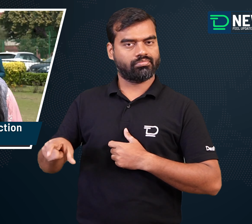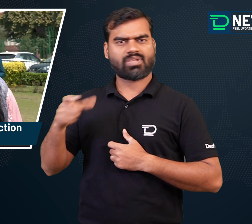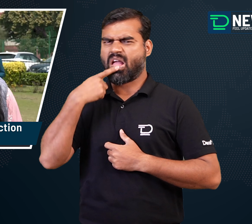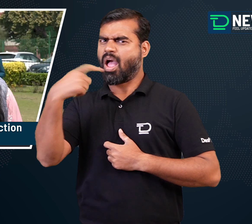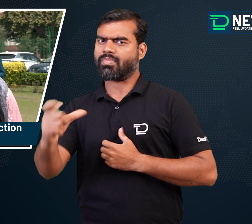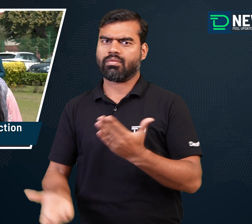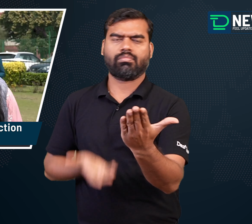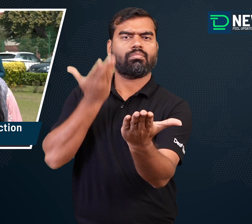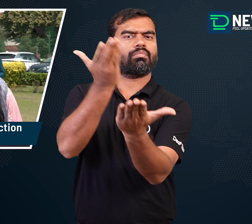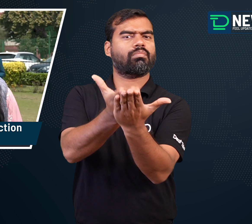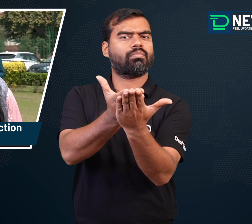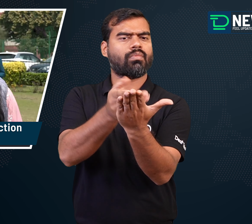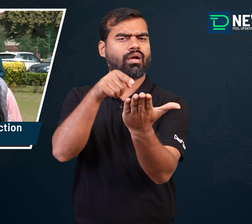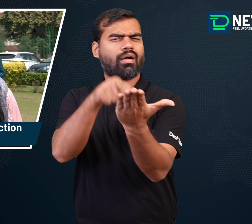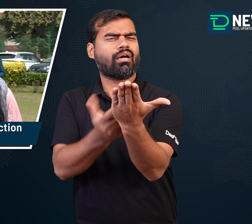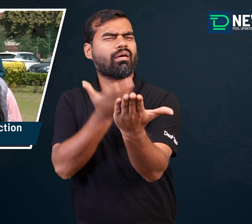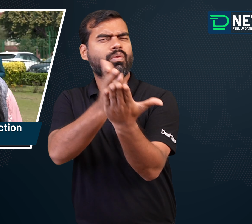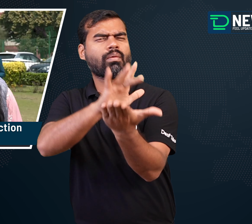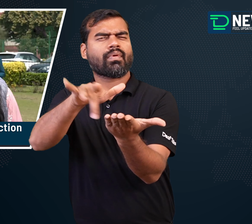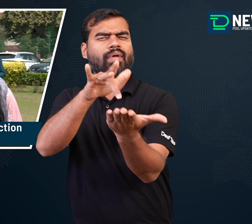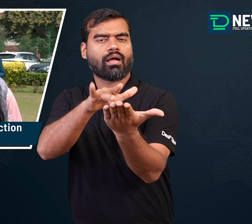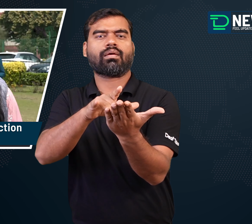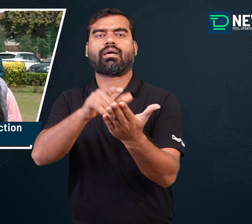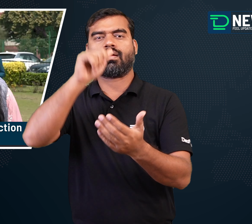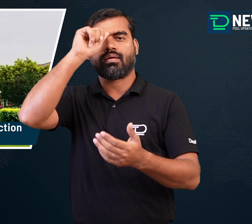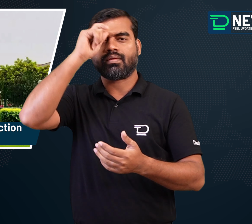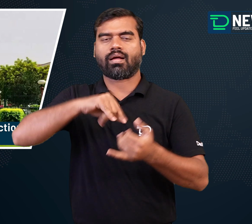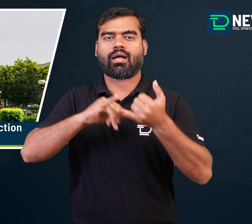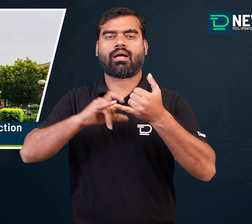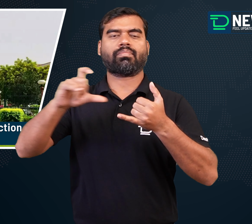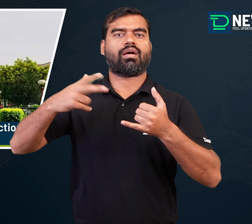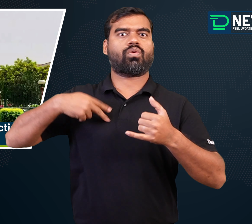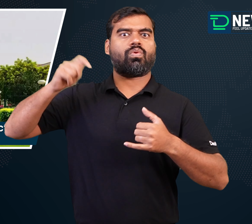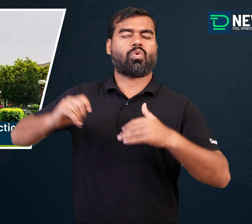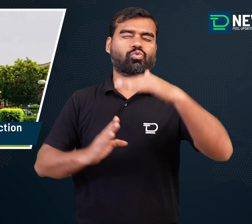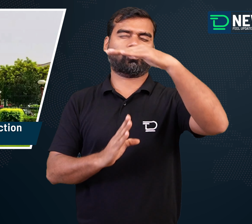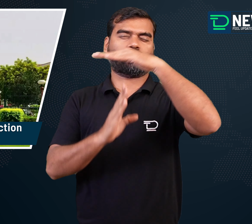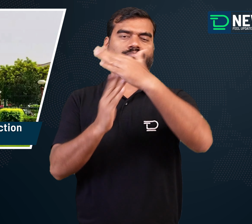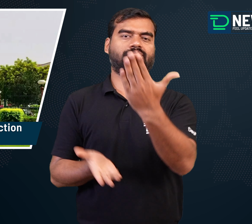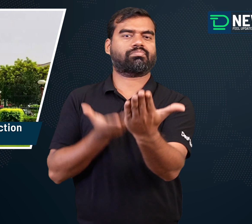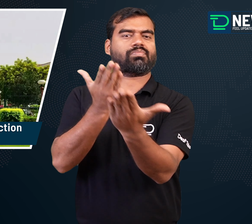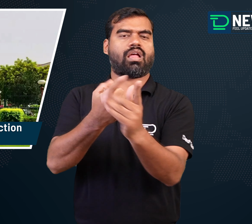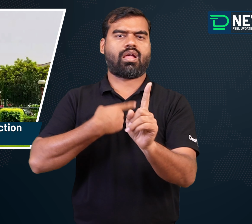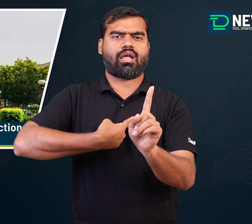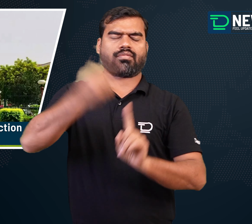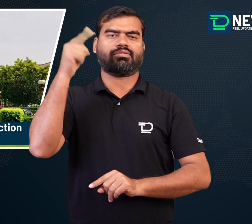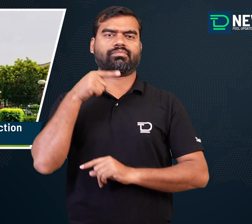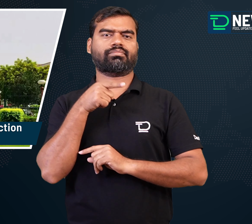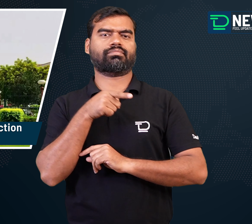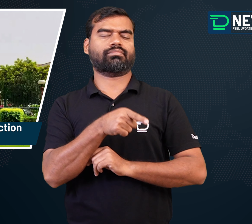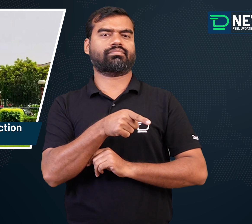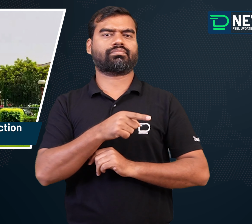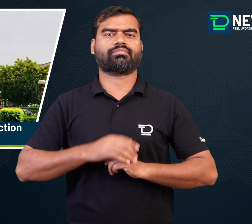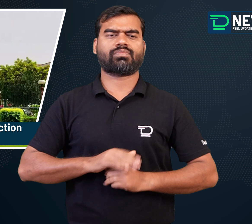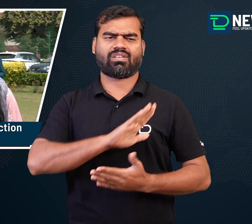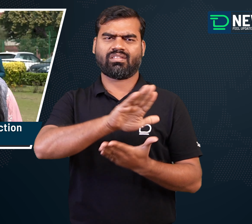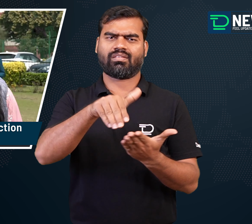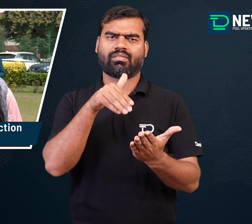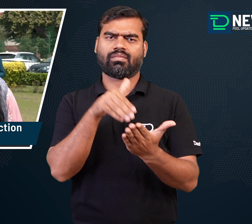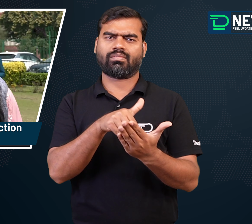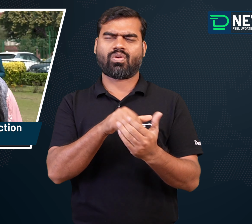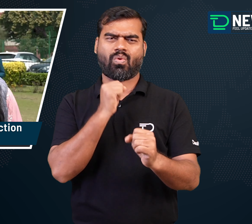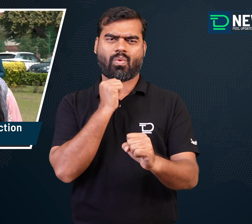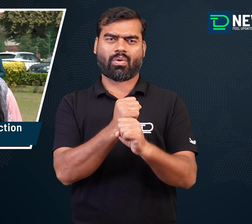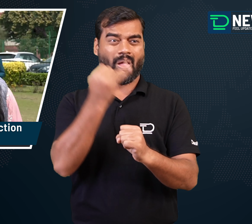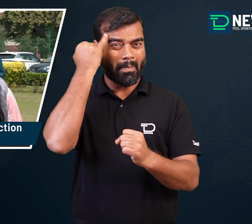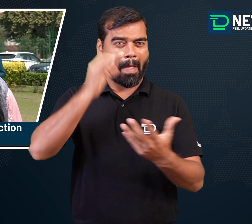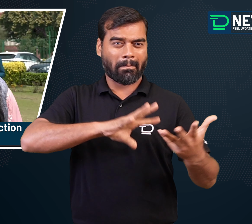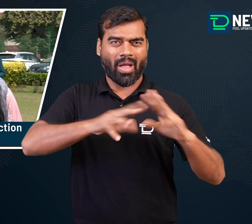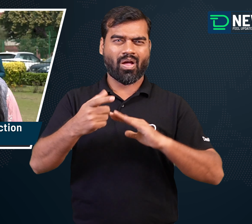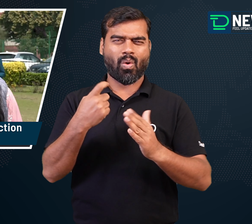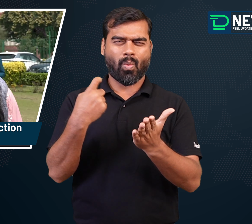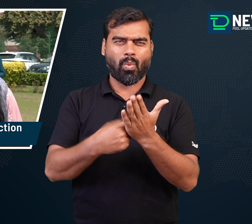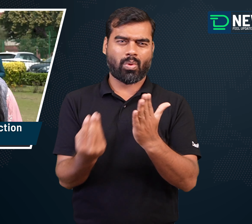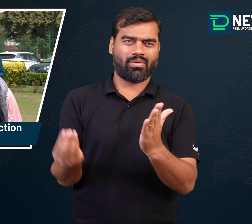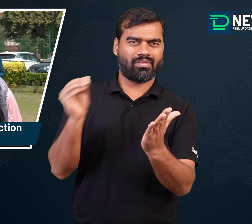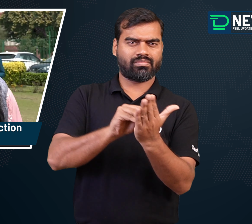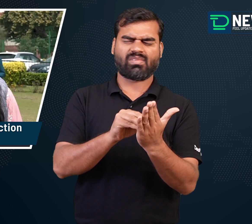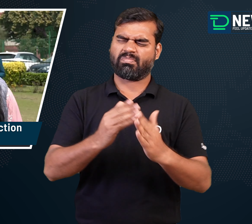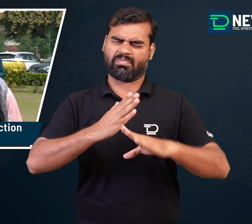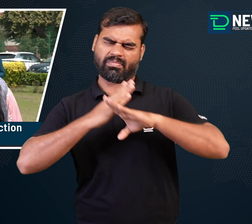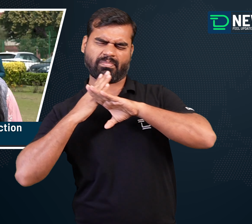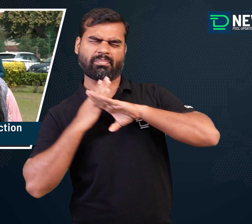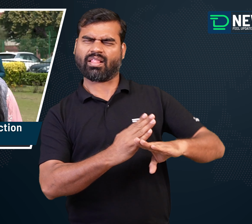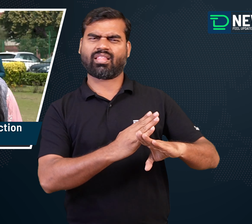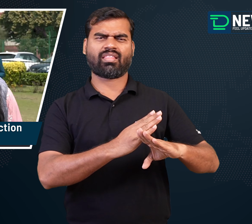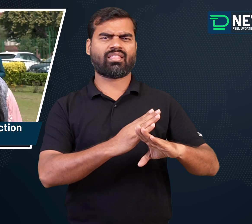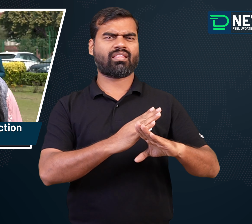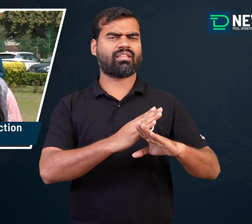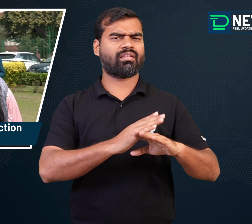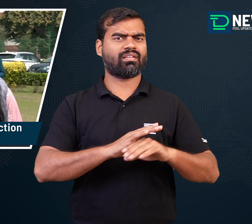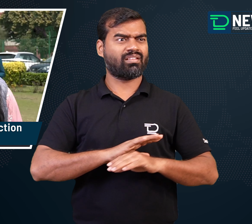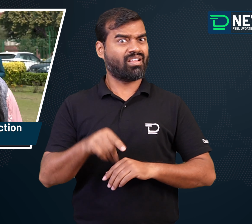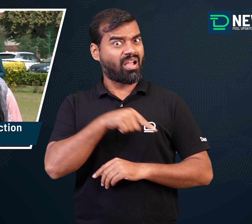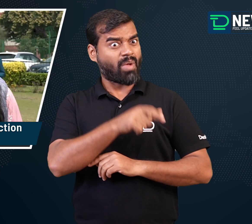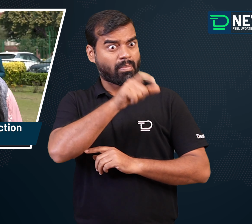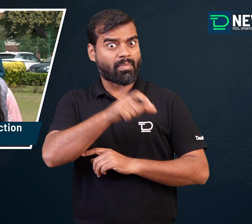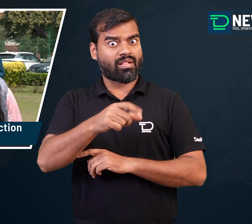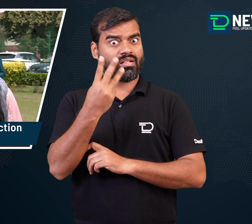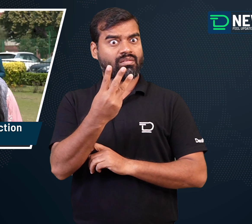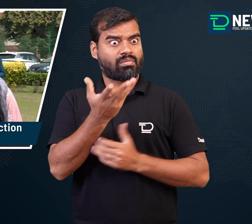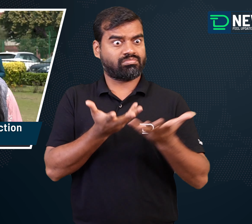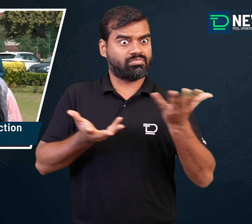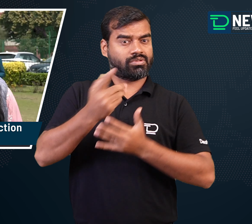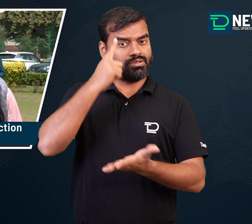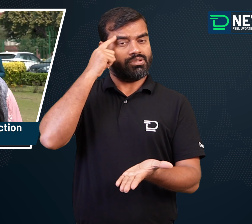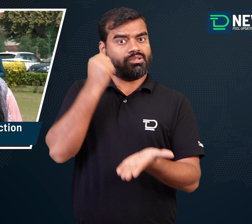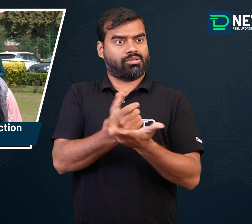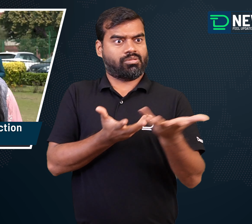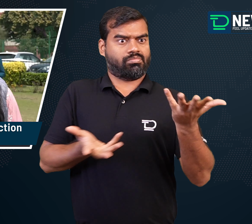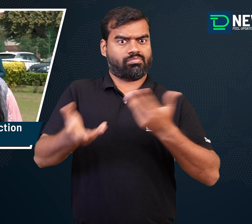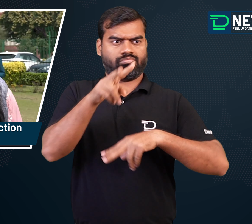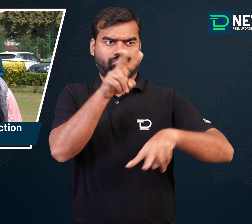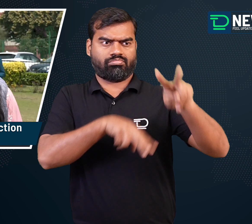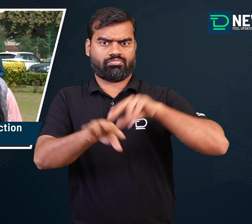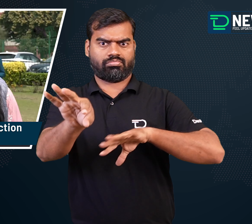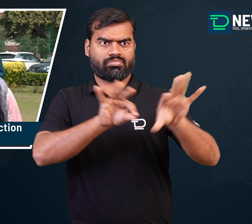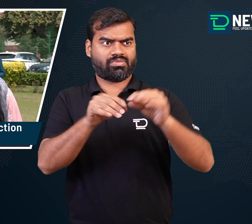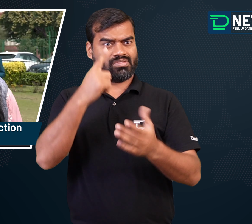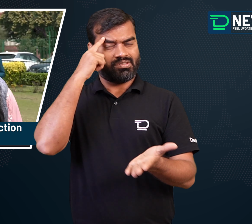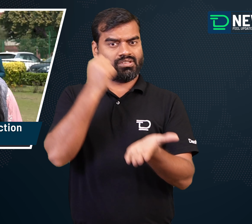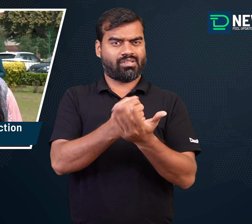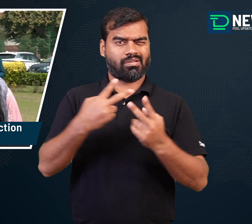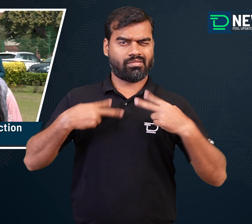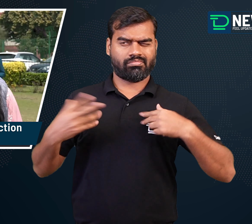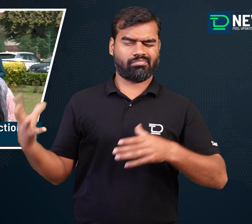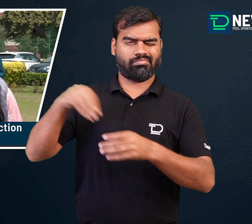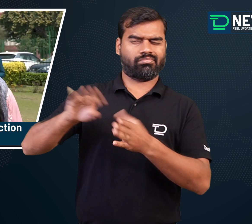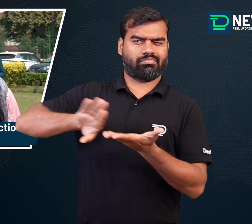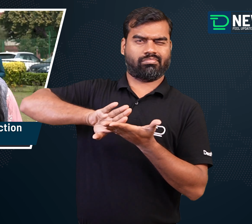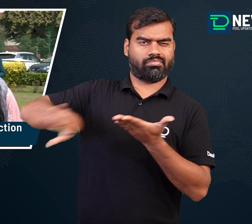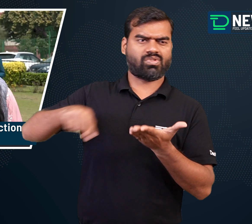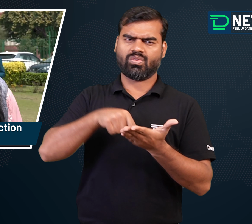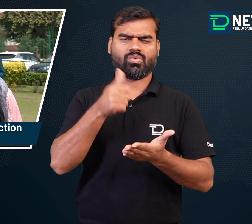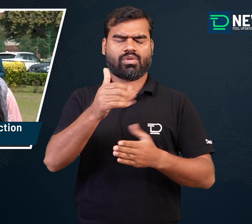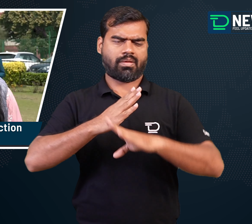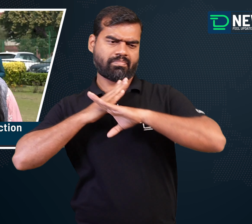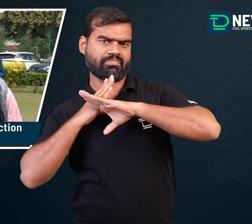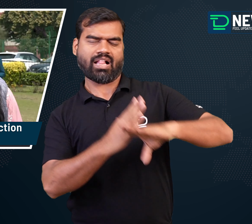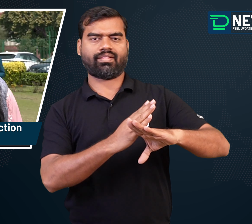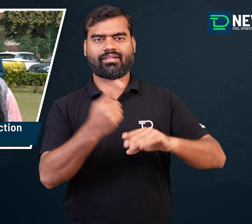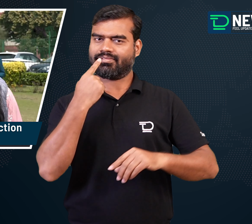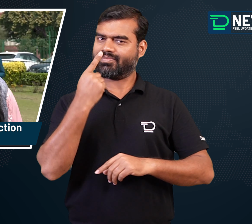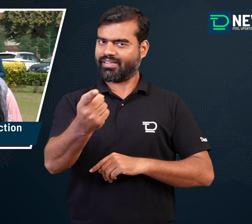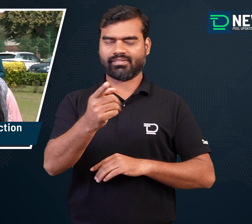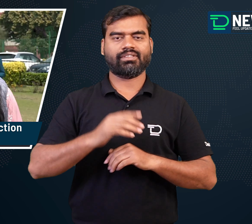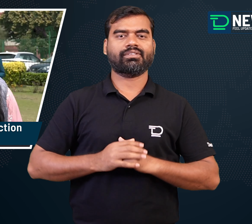has filed a case in the Supreme Court to ban the new amendment from the union government.